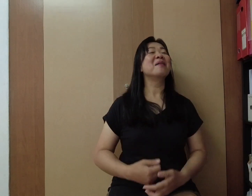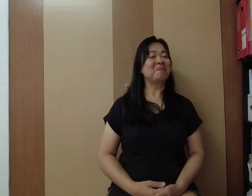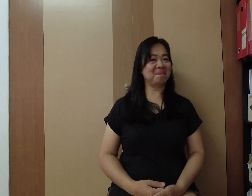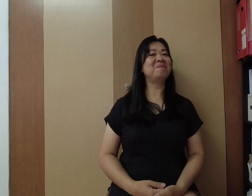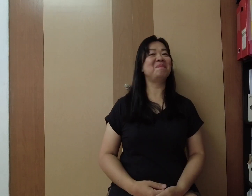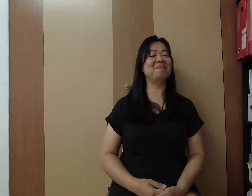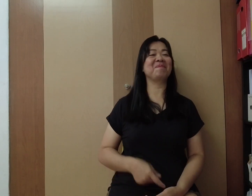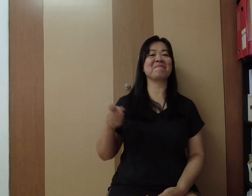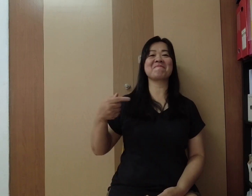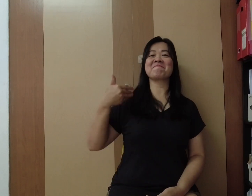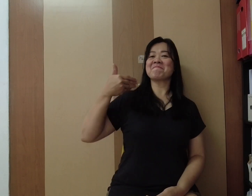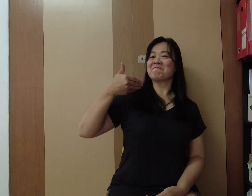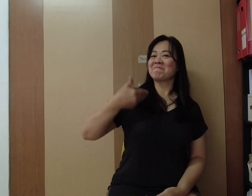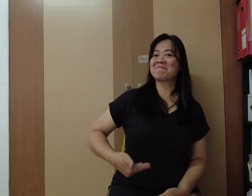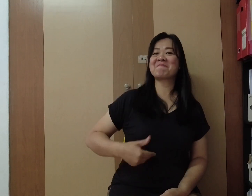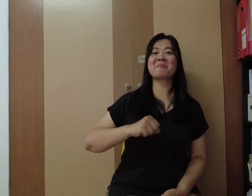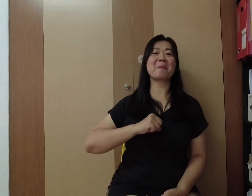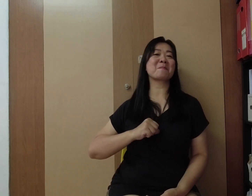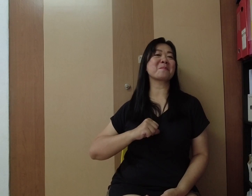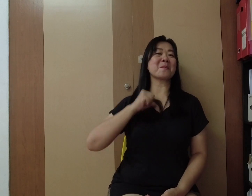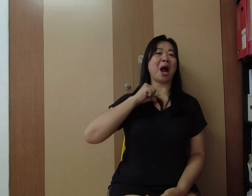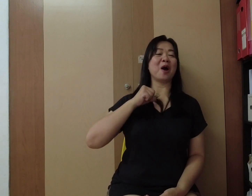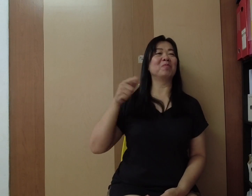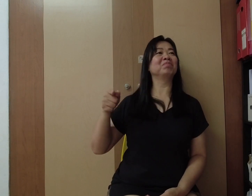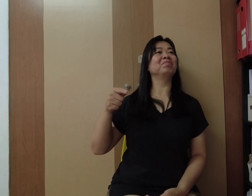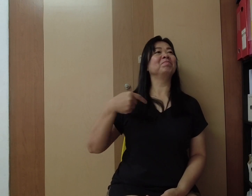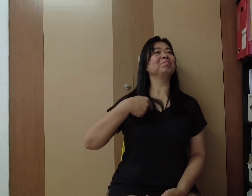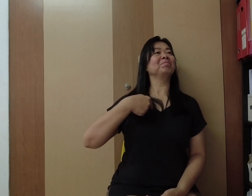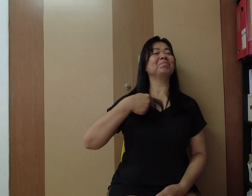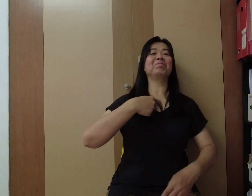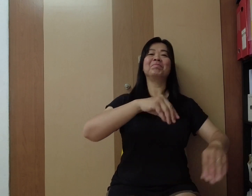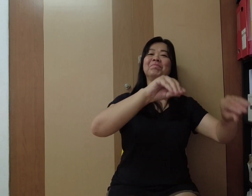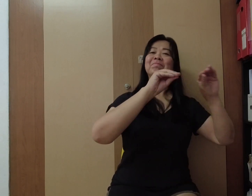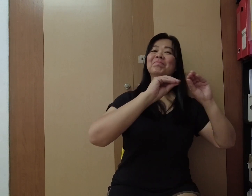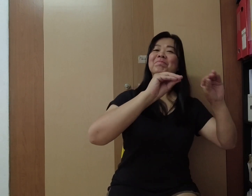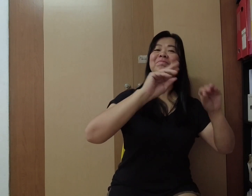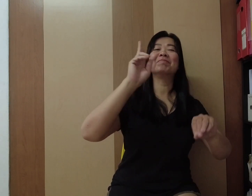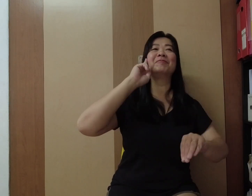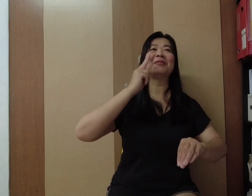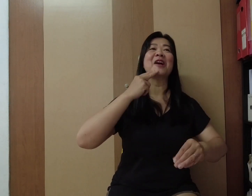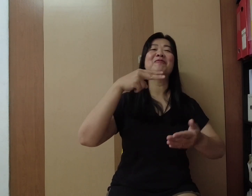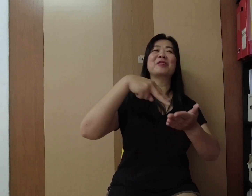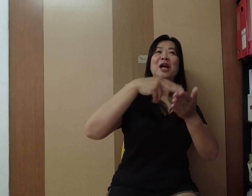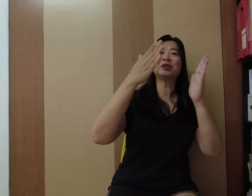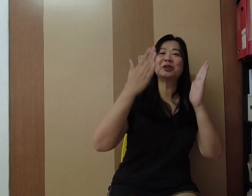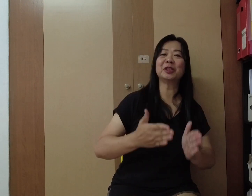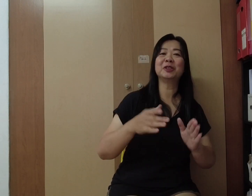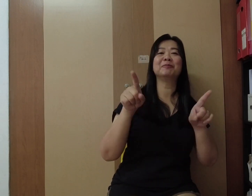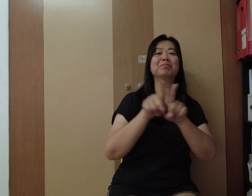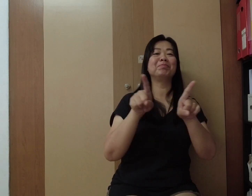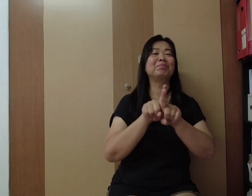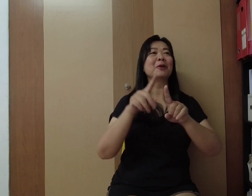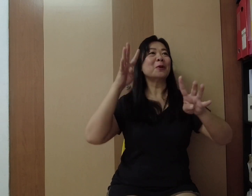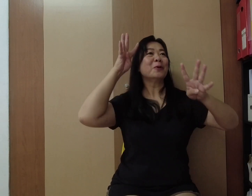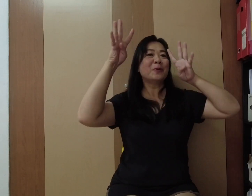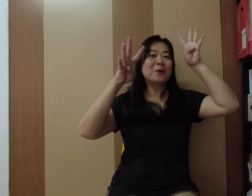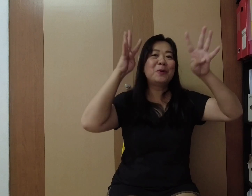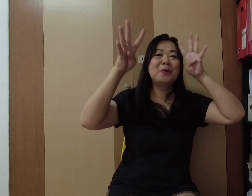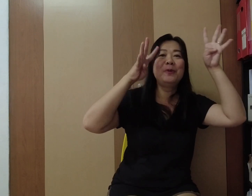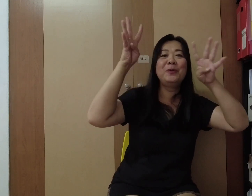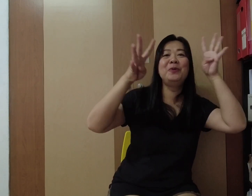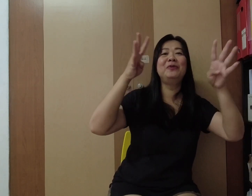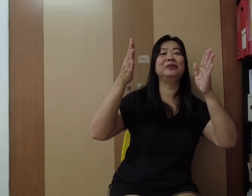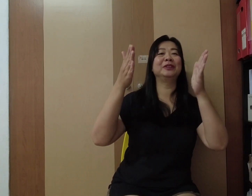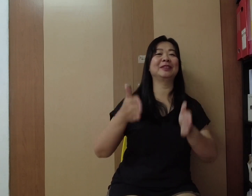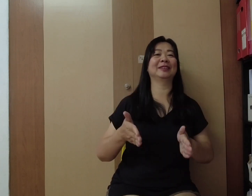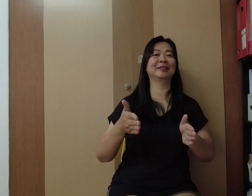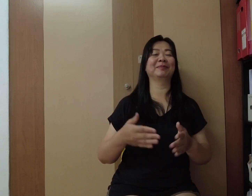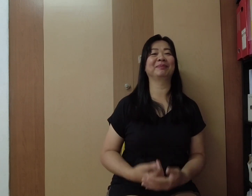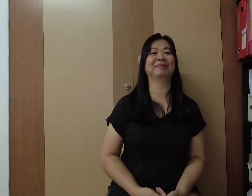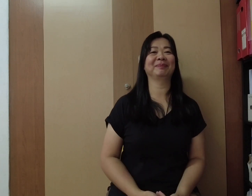on the audience’s faces and proudly introduced herself as the choreographer.